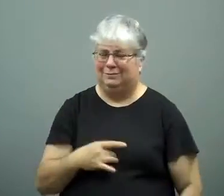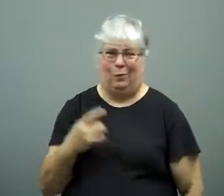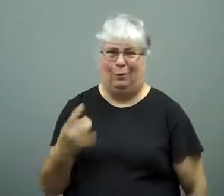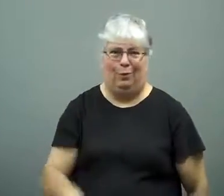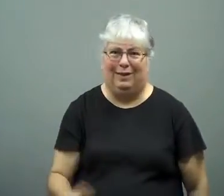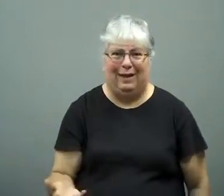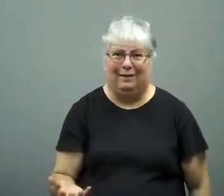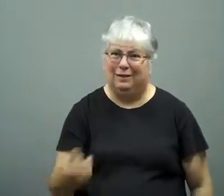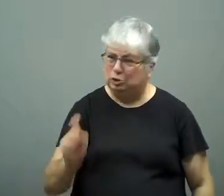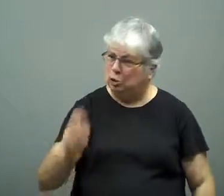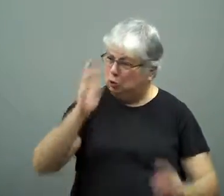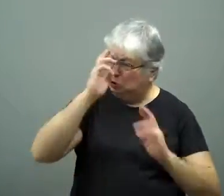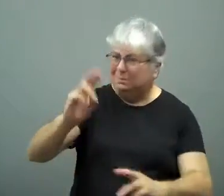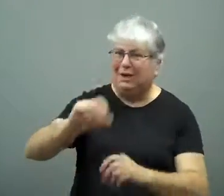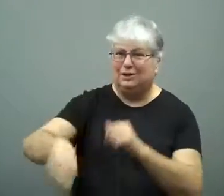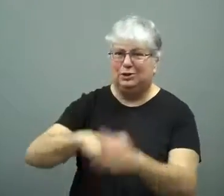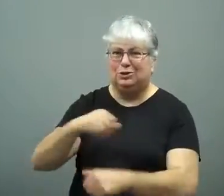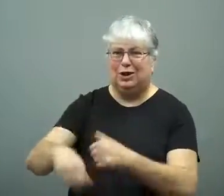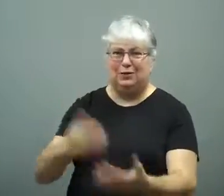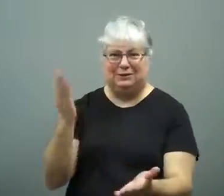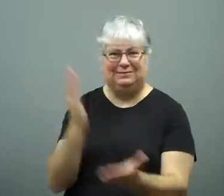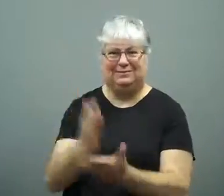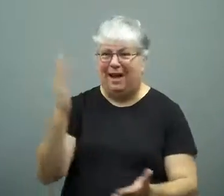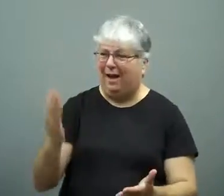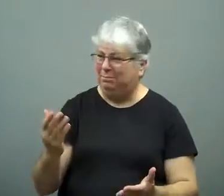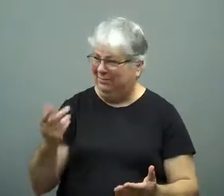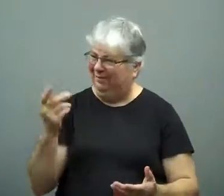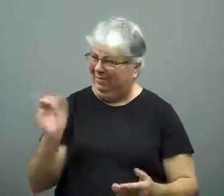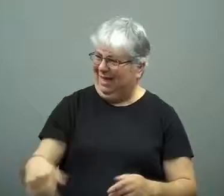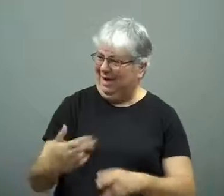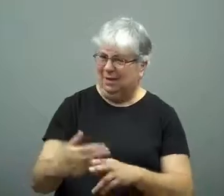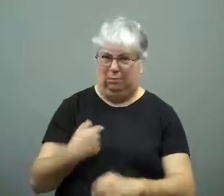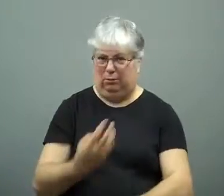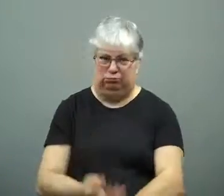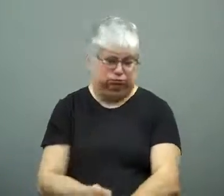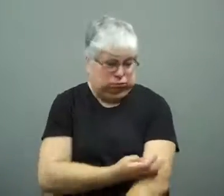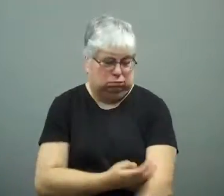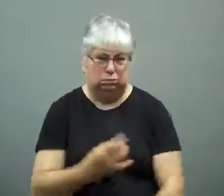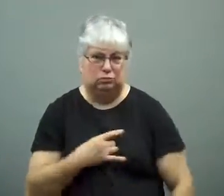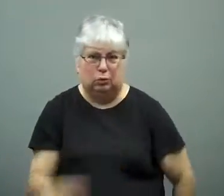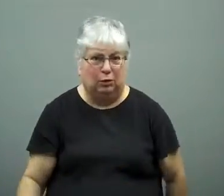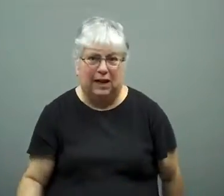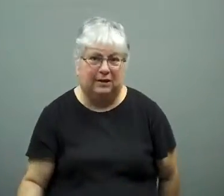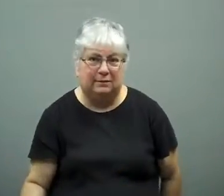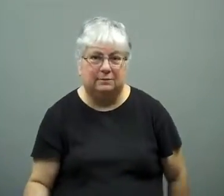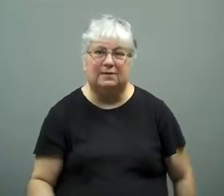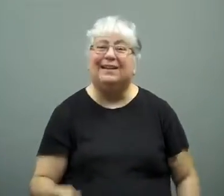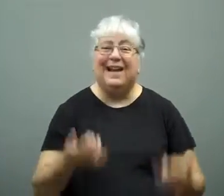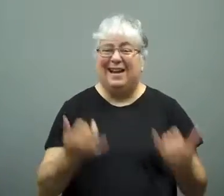She didn't like that... they should respect each other and stop using that word.